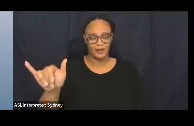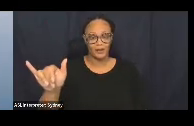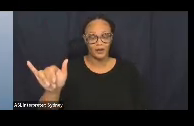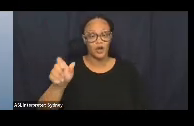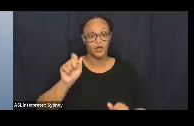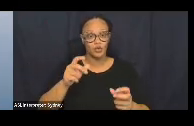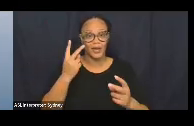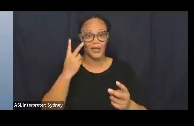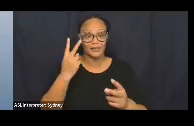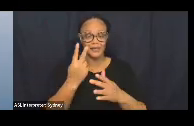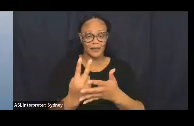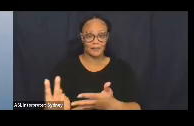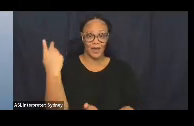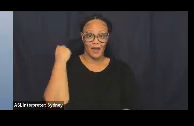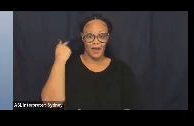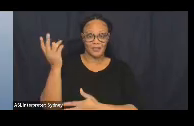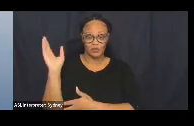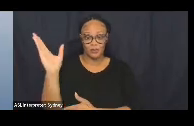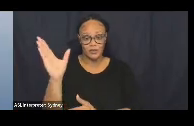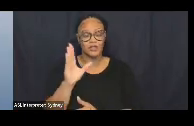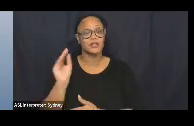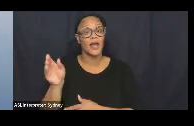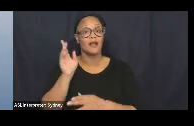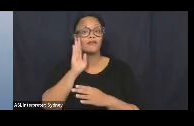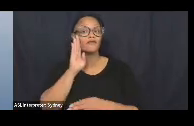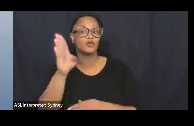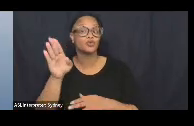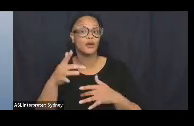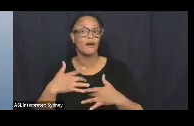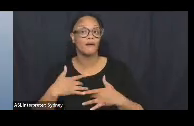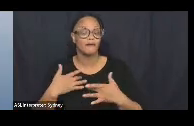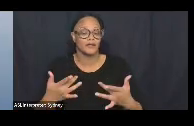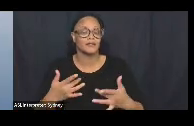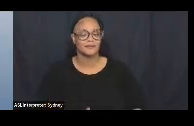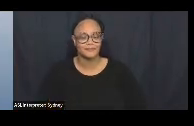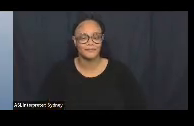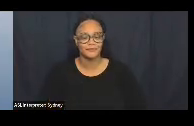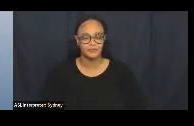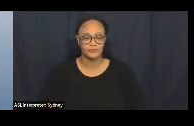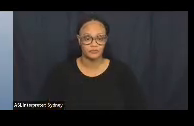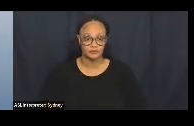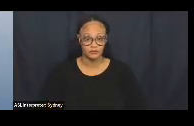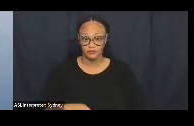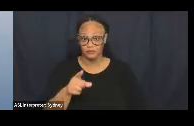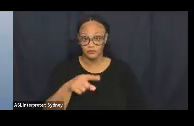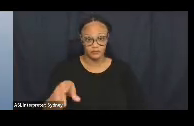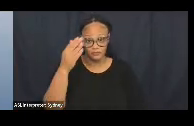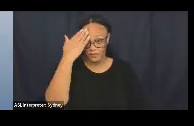upcoming webinars. For those of you who may not be familiar with us, Seeds of Partnership is a